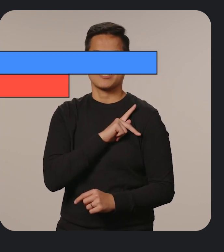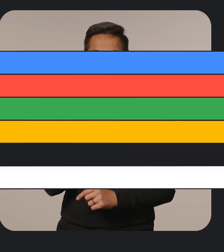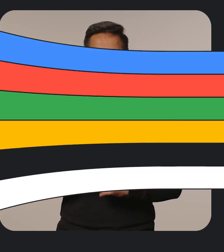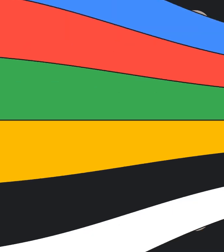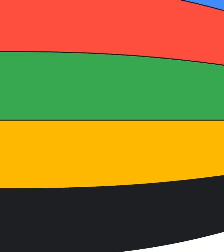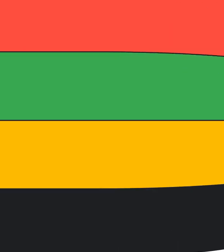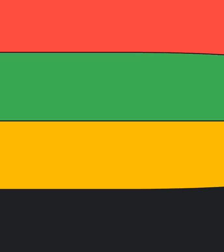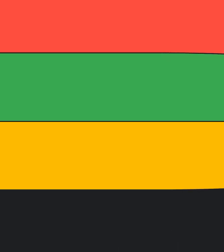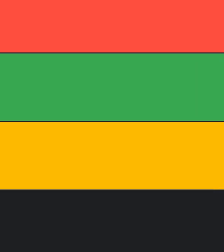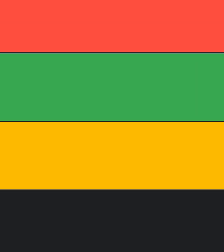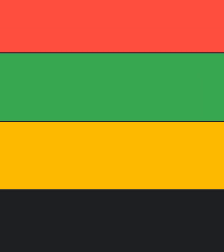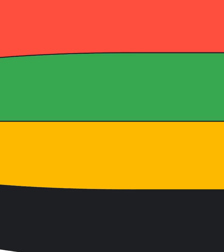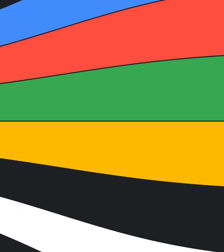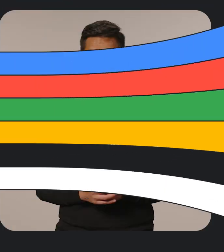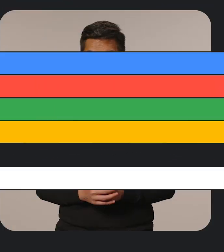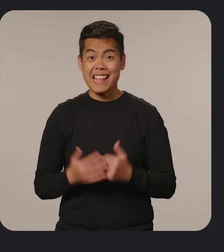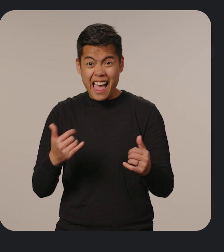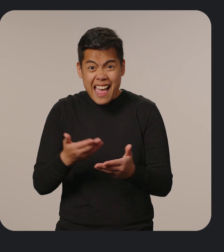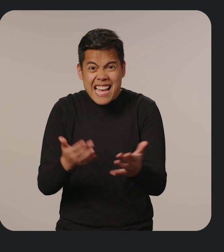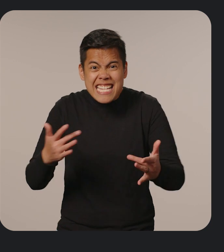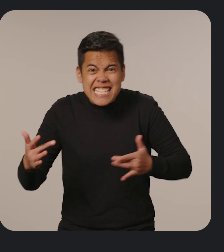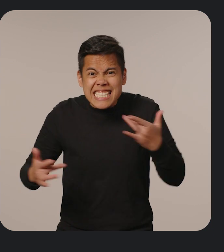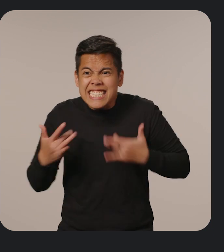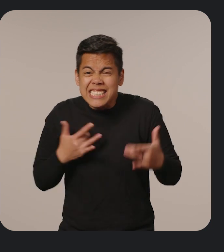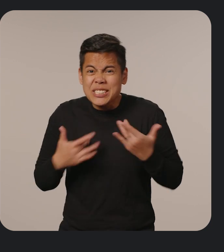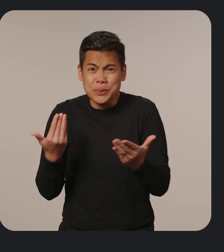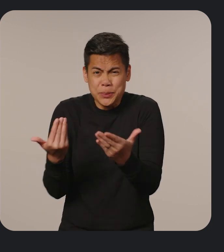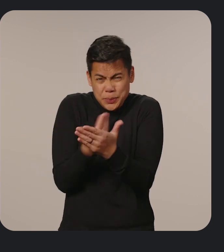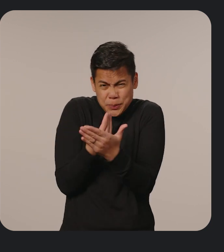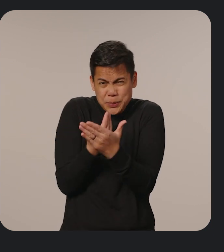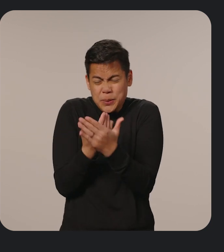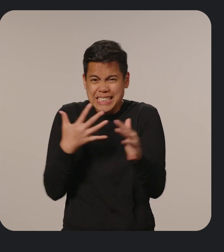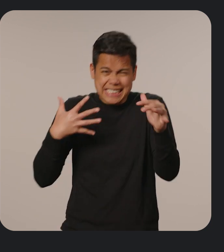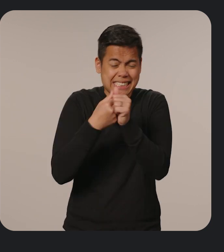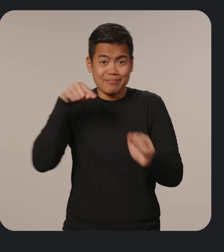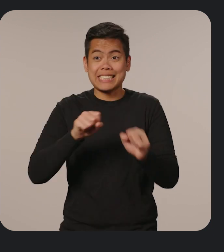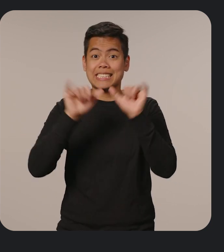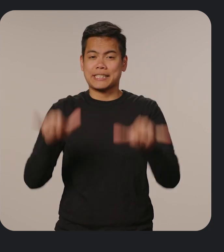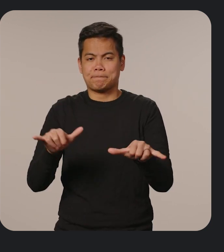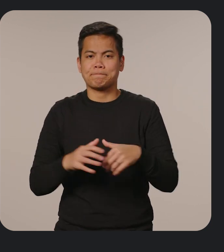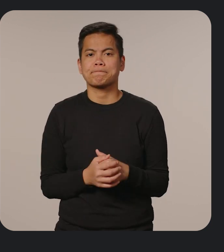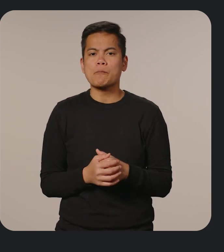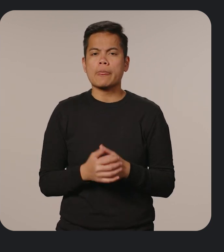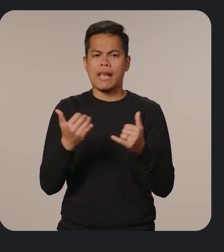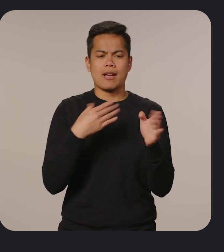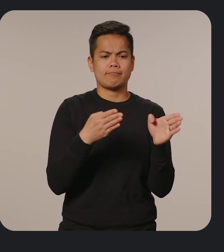I want to shift the focus to you, the design system users, designers, developers, and all in between.